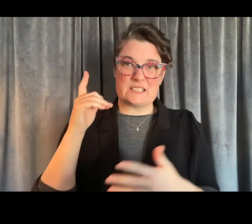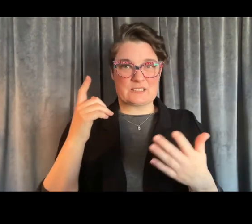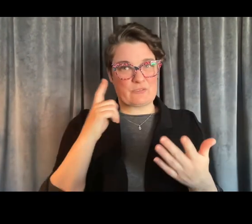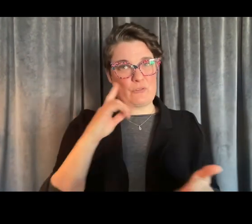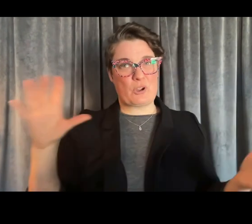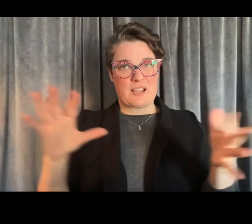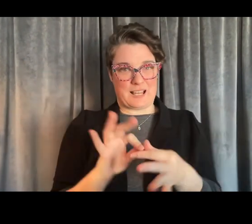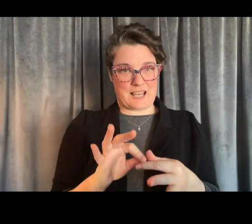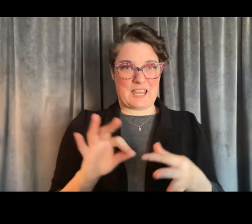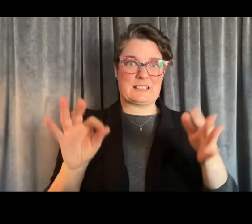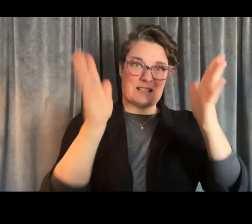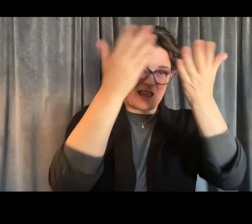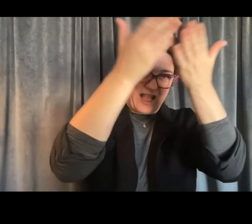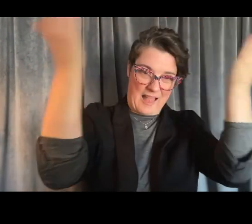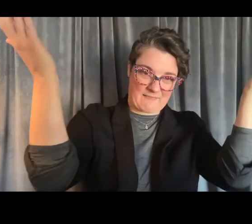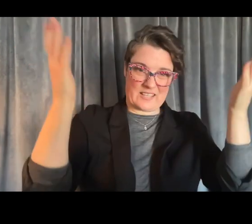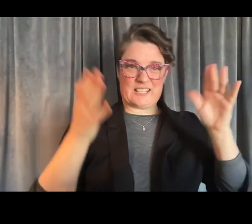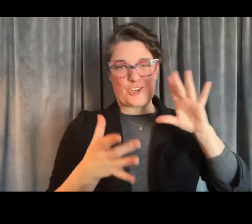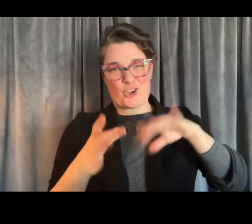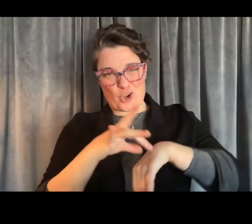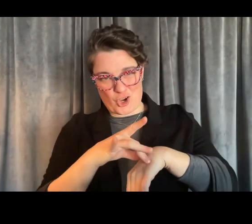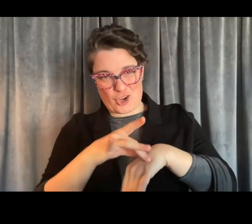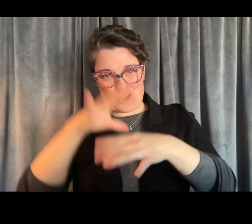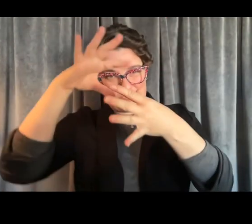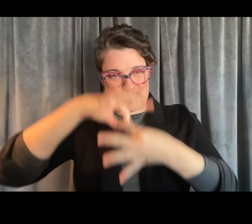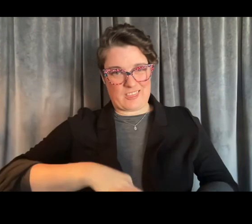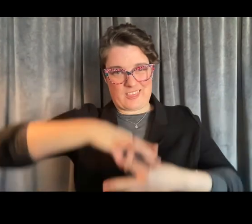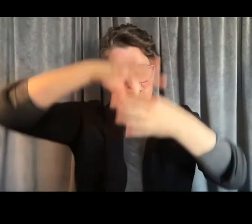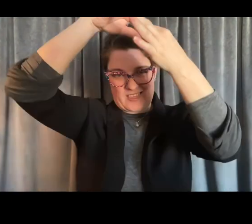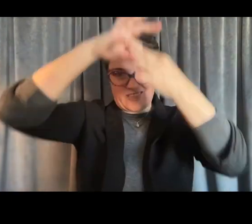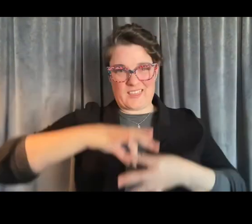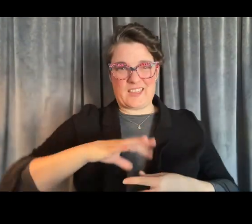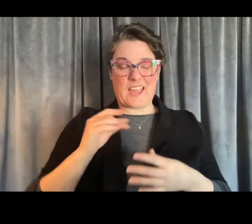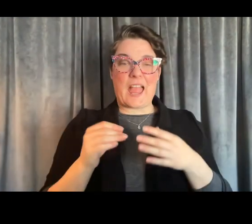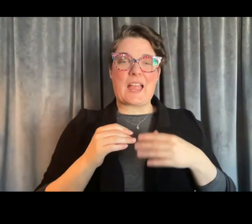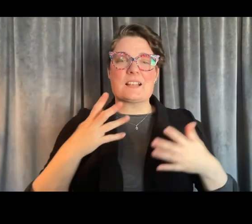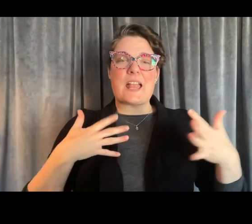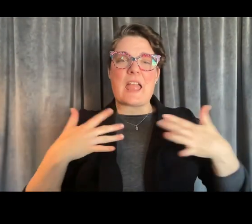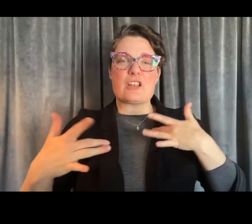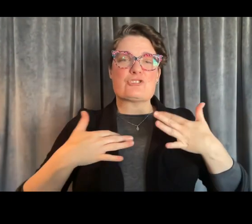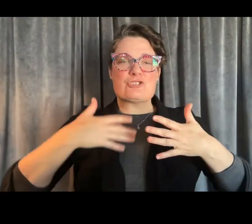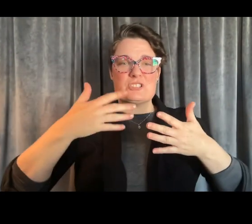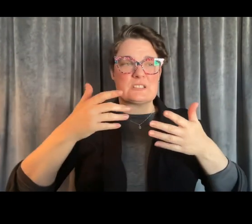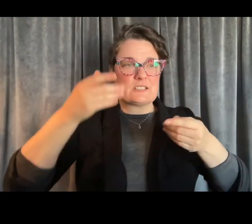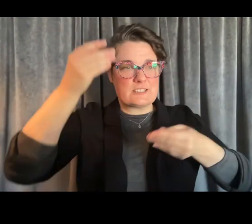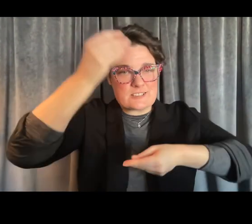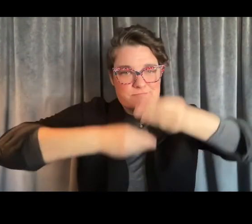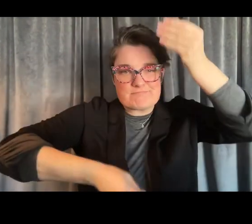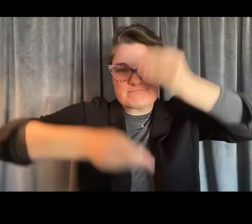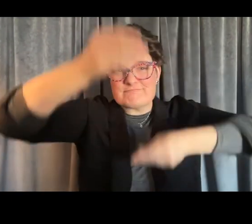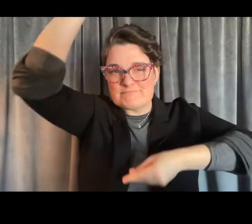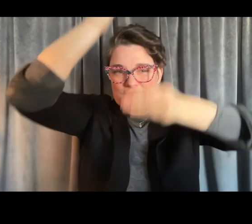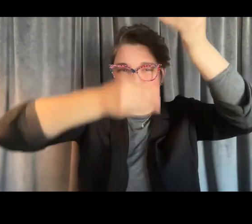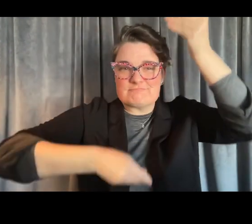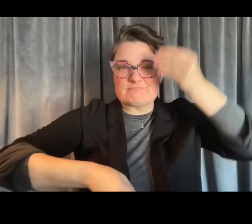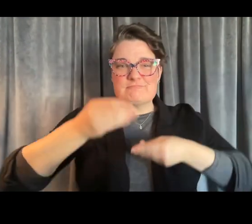and Earth and like energy translators and transformers and collaborators.